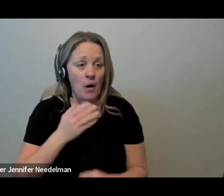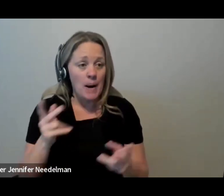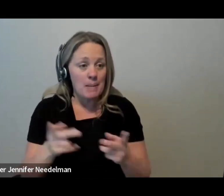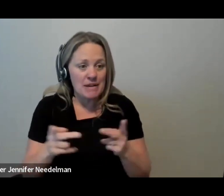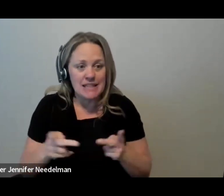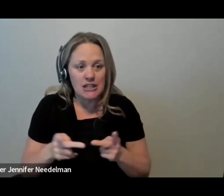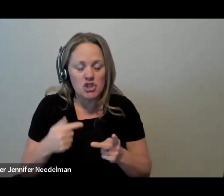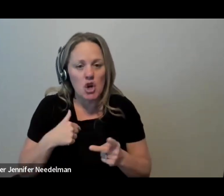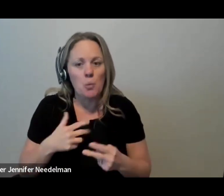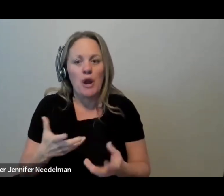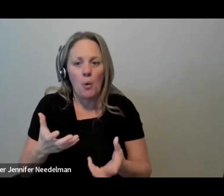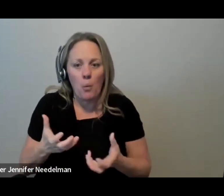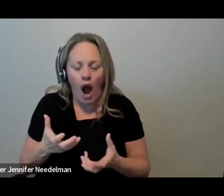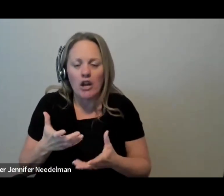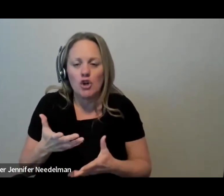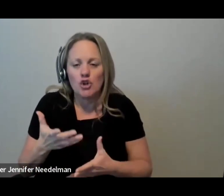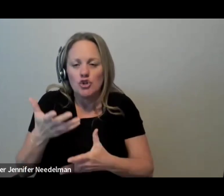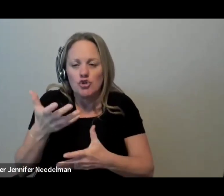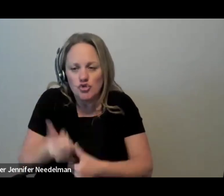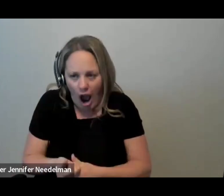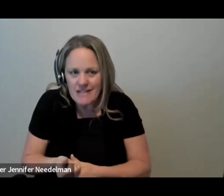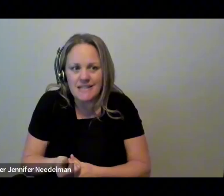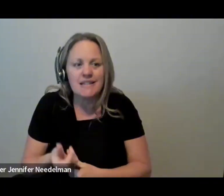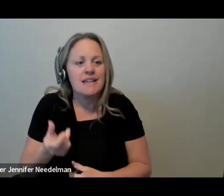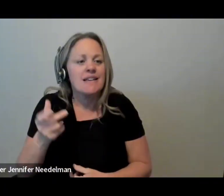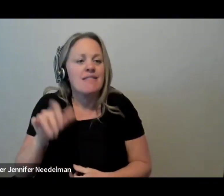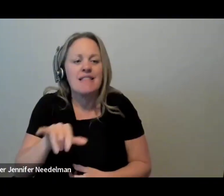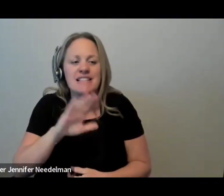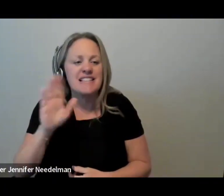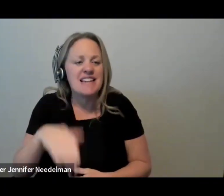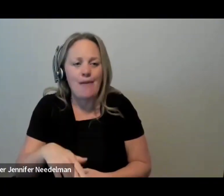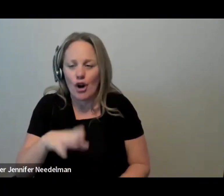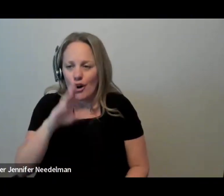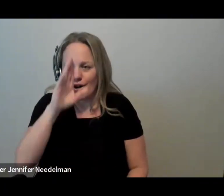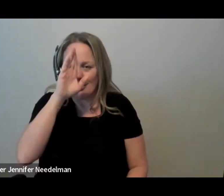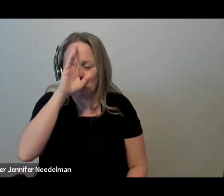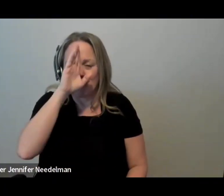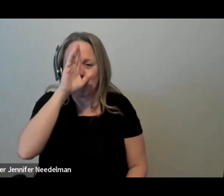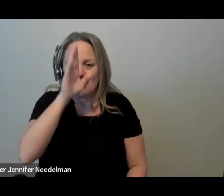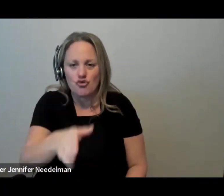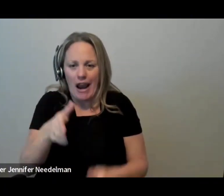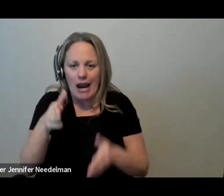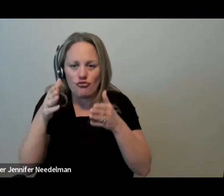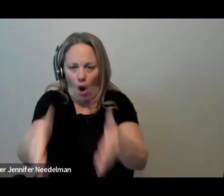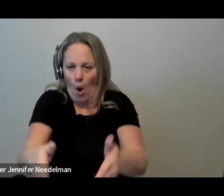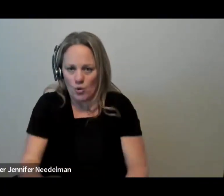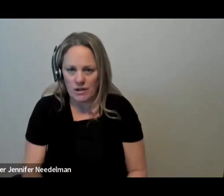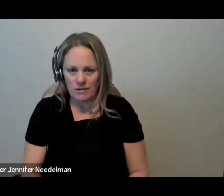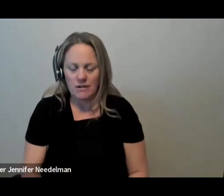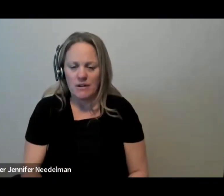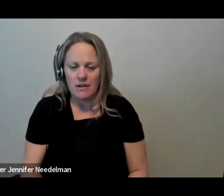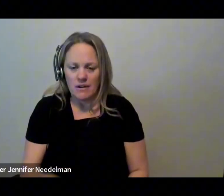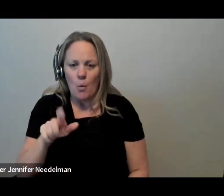and that trust is never a straight road, right? There's gonna be some steps forward and some steps backwards.